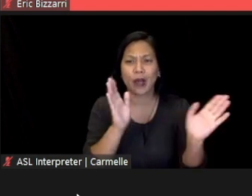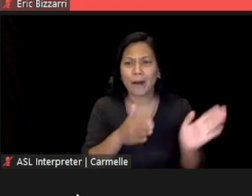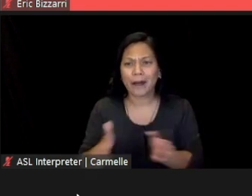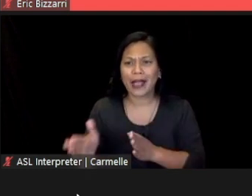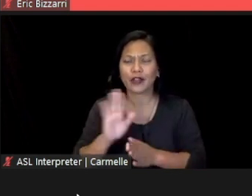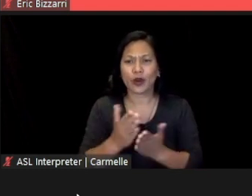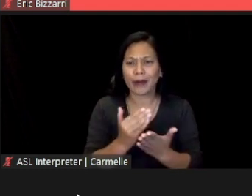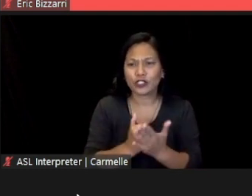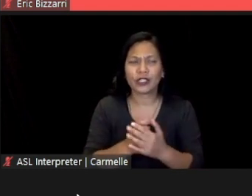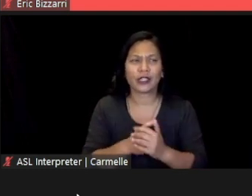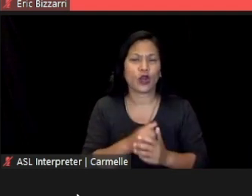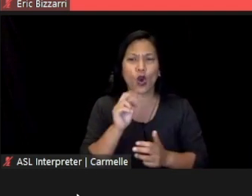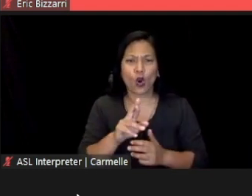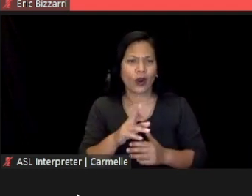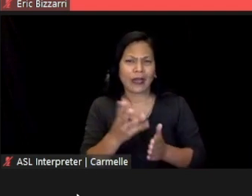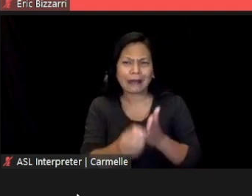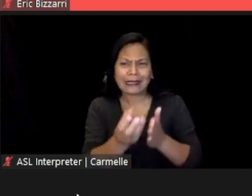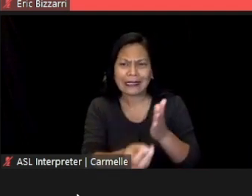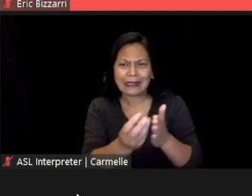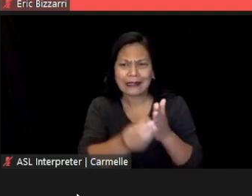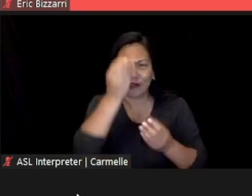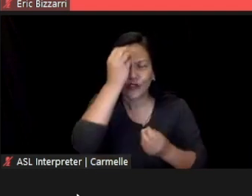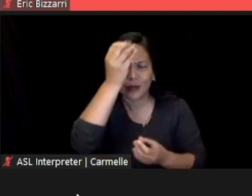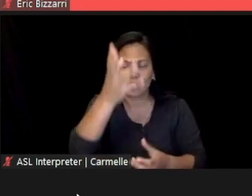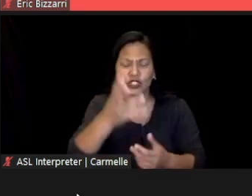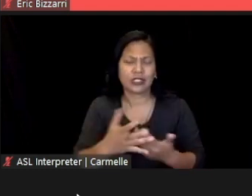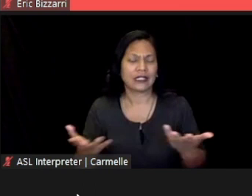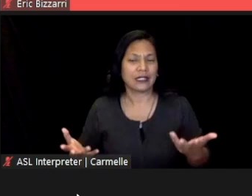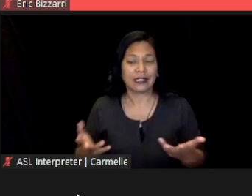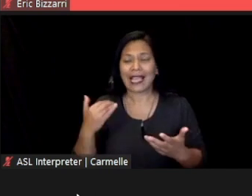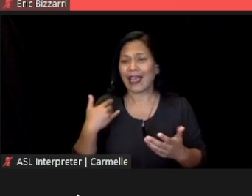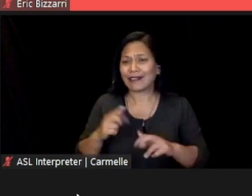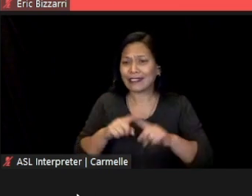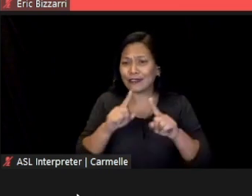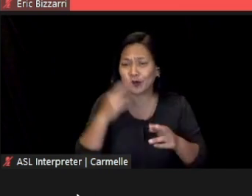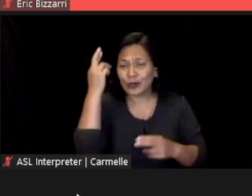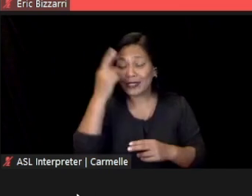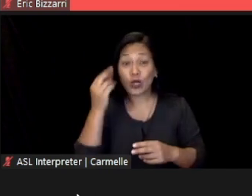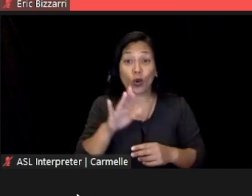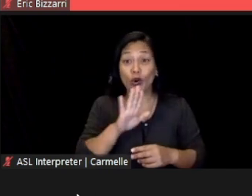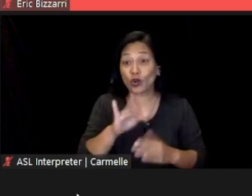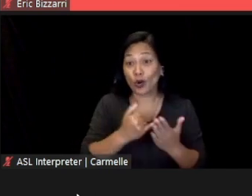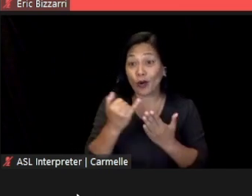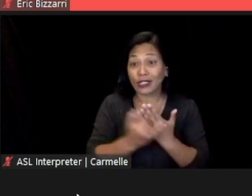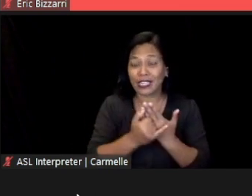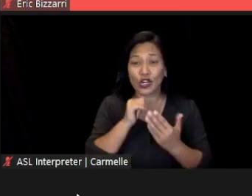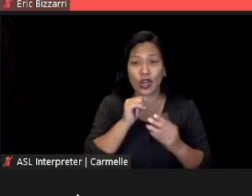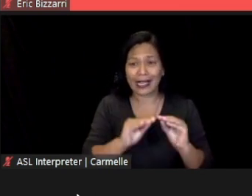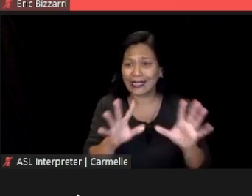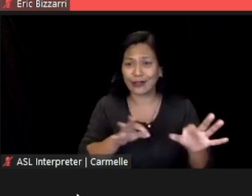There were omissions or defects, you didn't communicate actually what the pitch was in a compelling way.